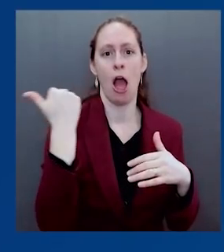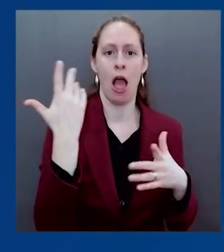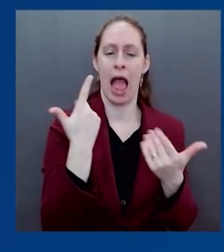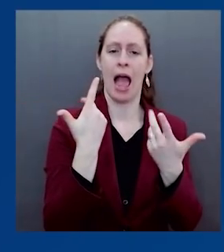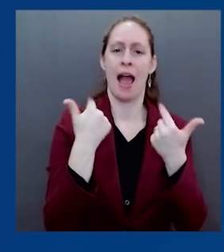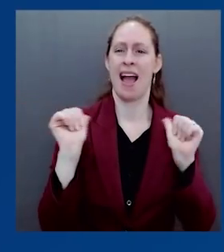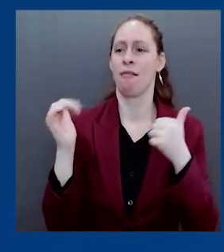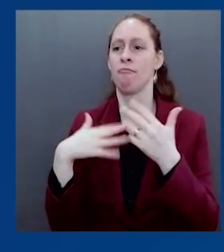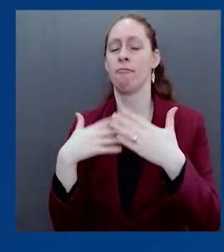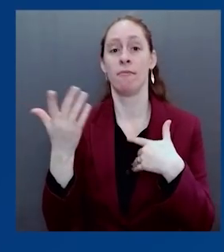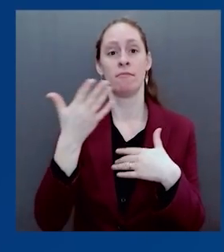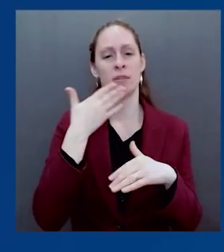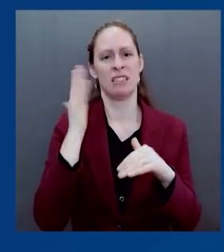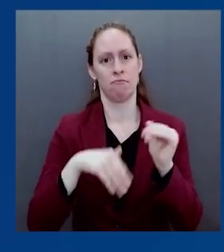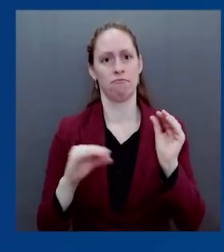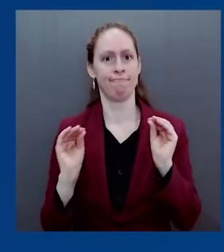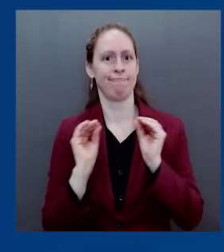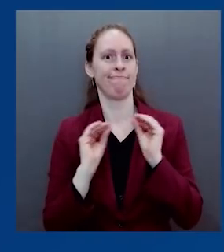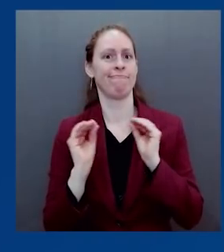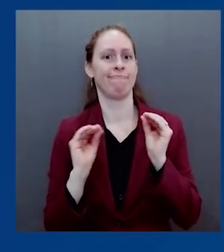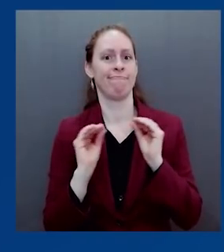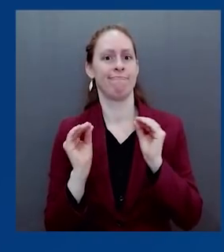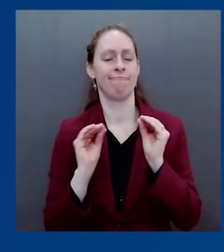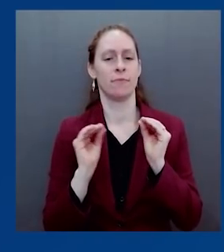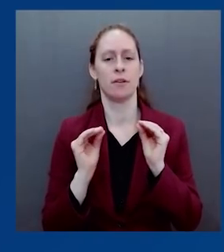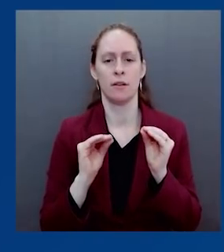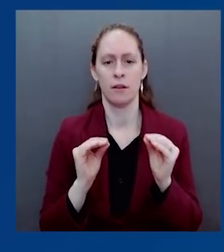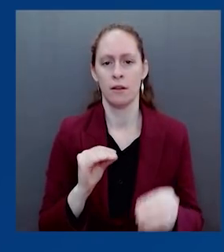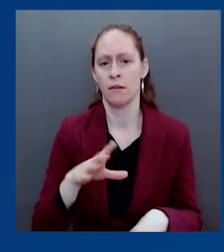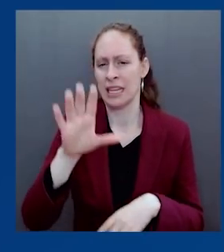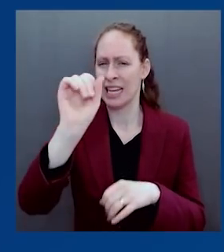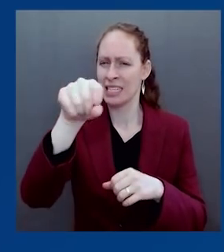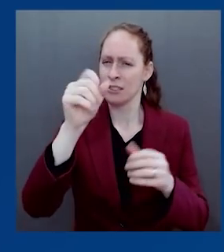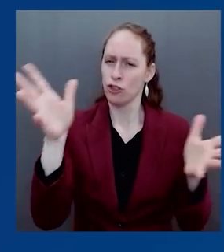to wear a well-fitting mask to protect themselves and prevent the spread of COVID-19,